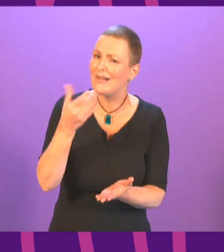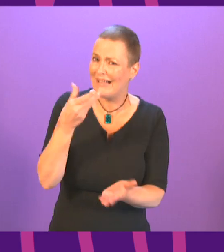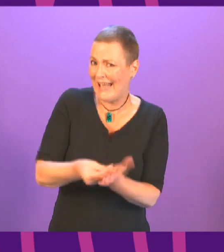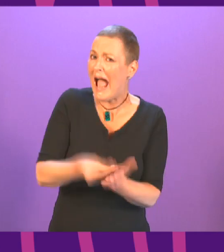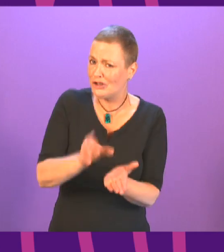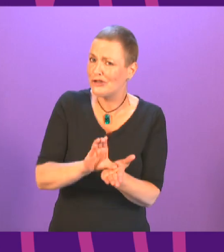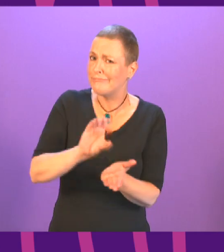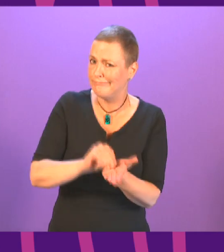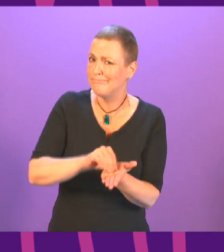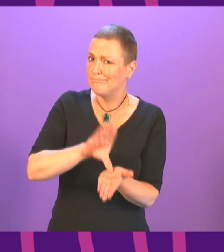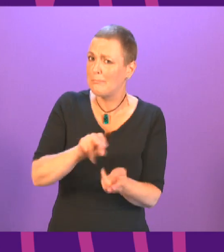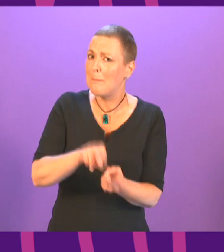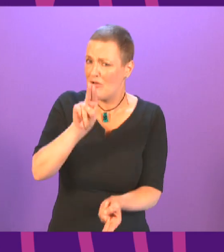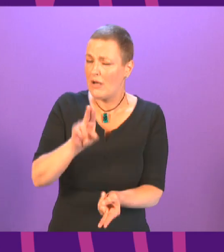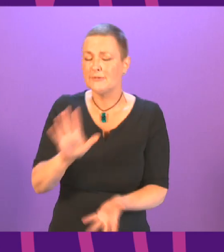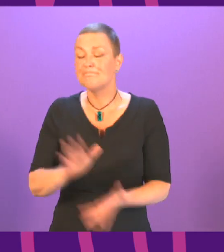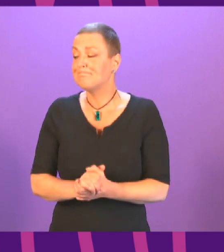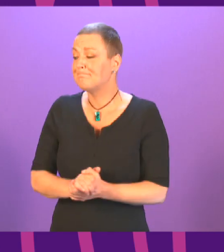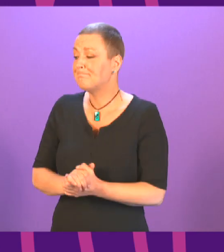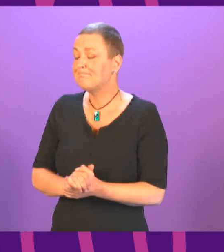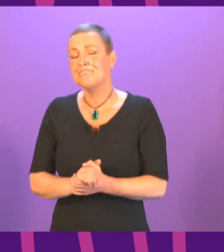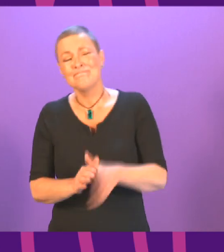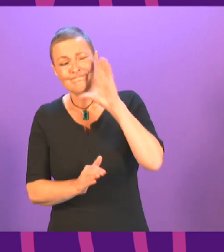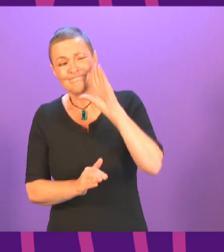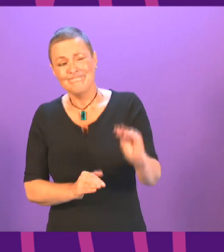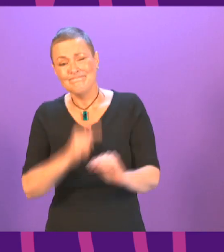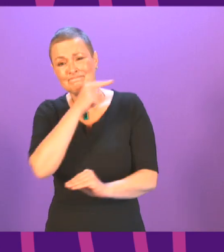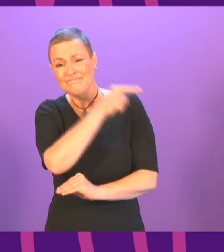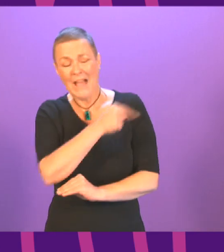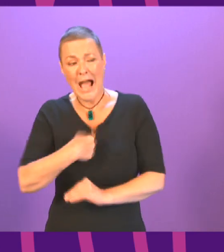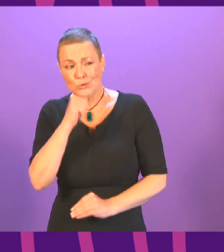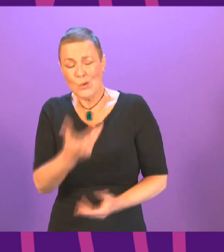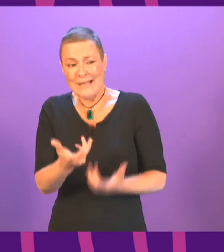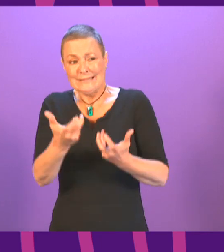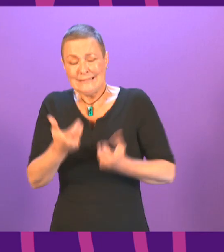My final point to Richard Leonard is that I do not accept the inevitability of any of